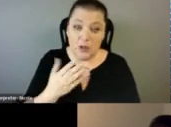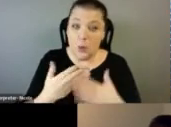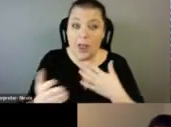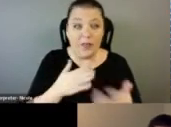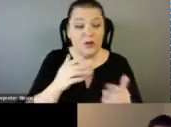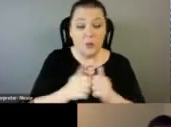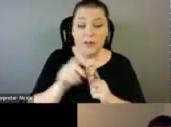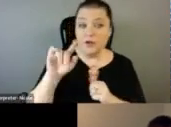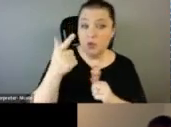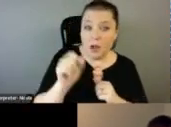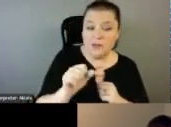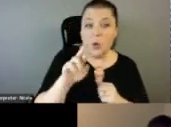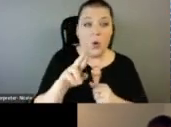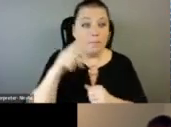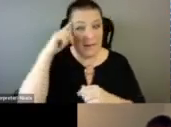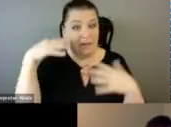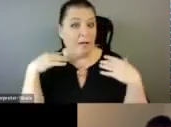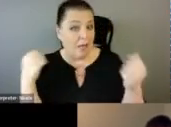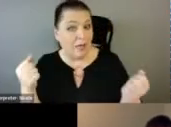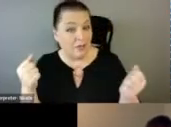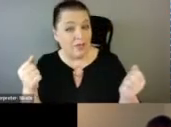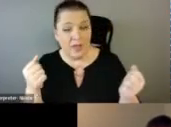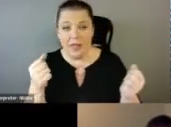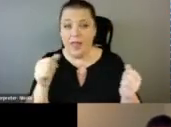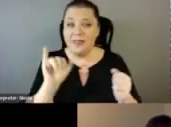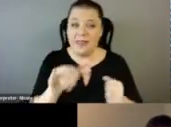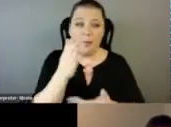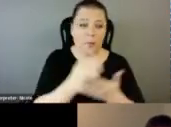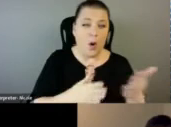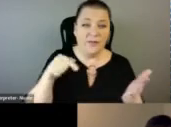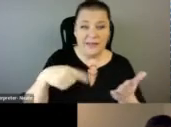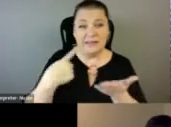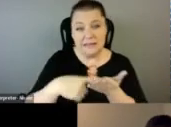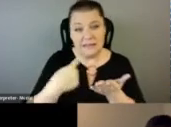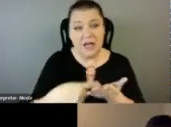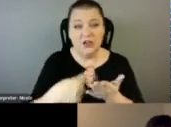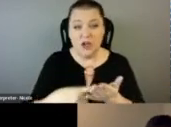experience are at the table and have a prominent voice. Becca, did you have anything?